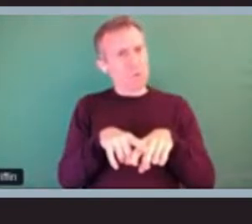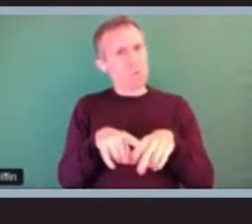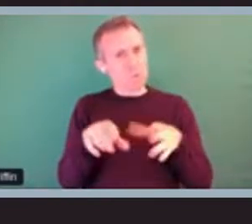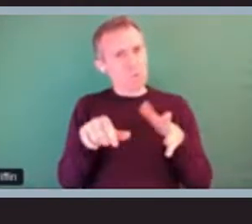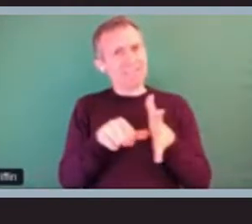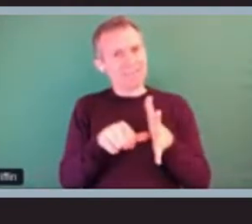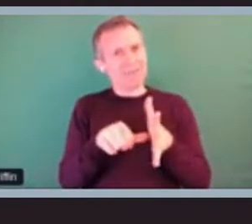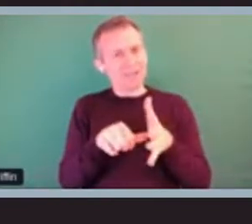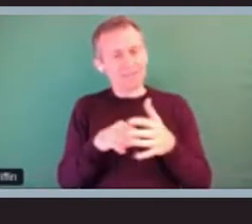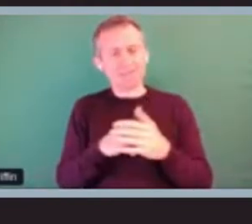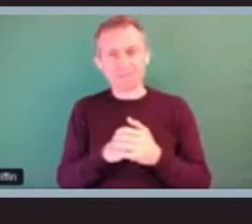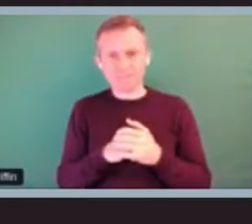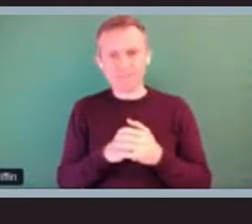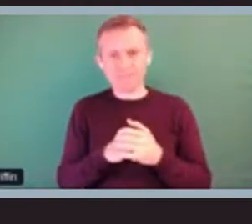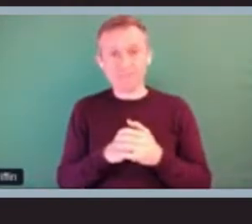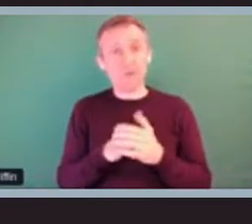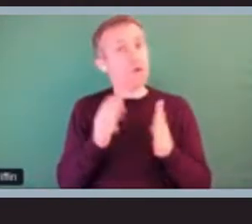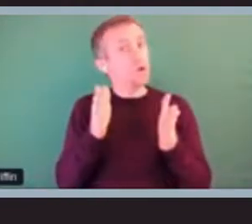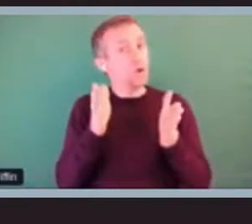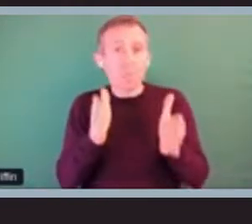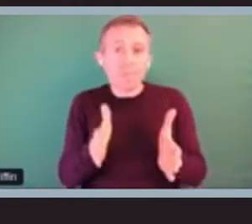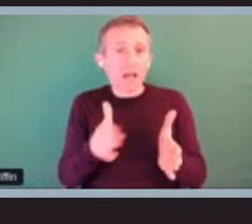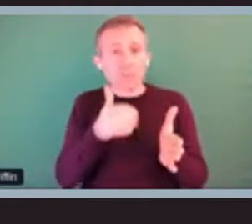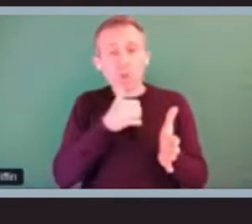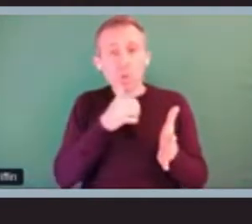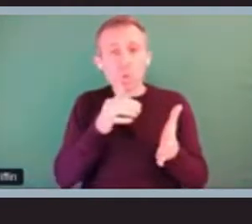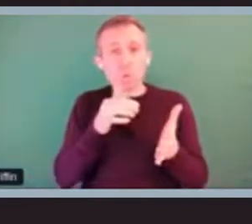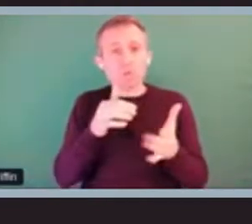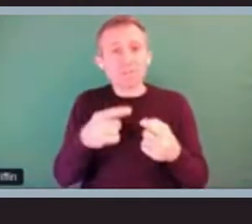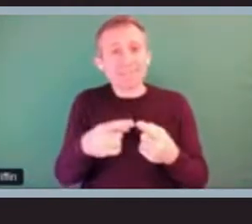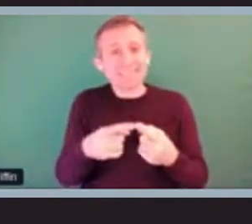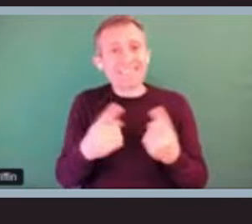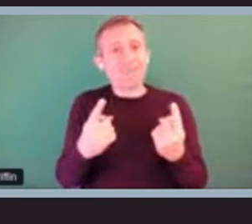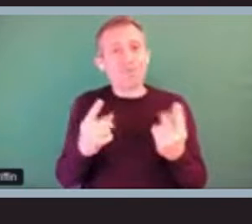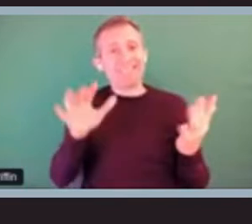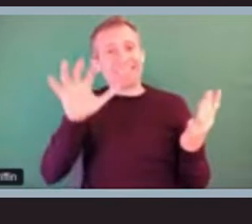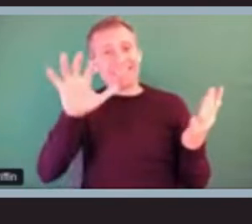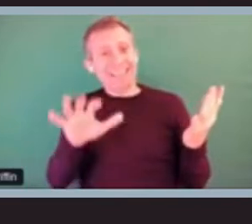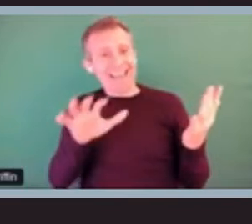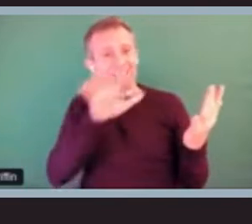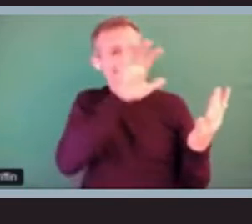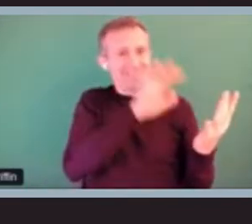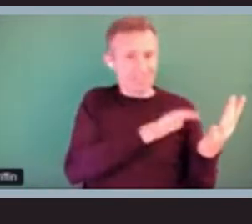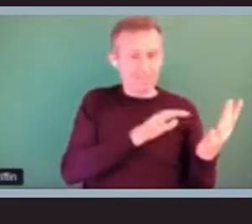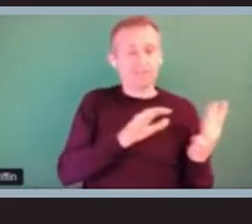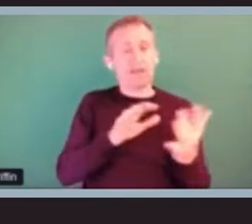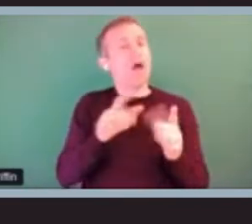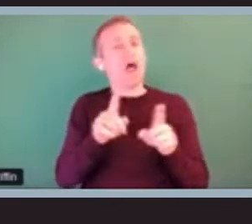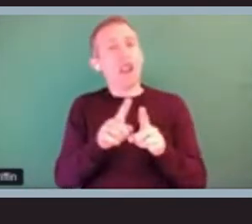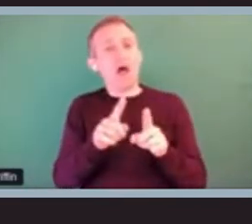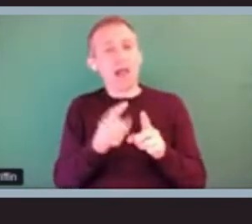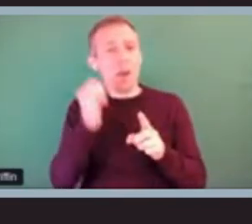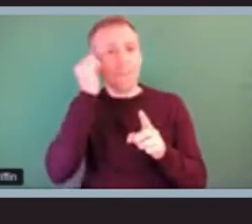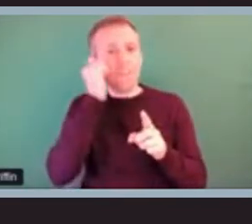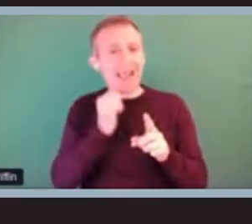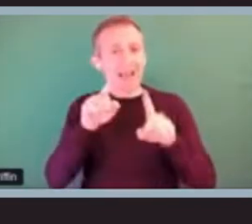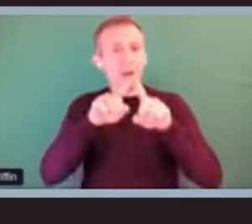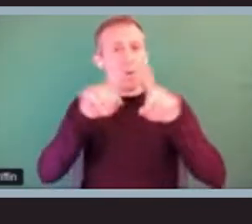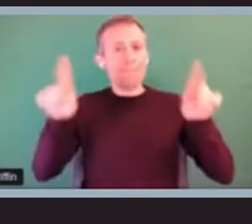Writing good alternative text is really important. Many Universities use systems such as Blackboard Ally or Sensus Access that provide students